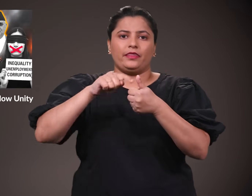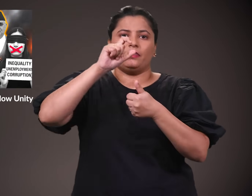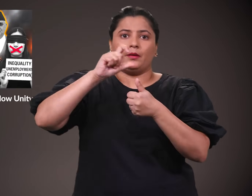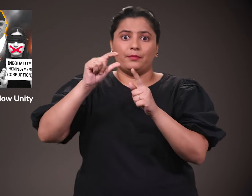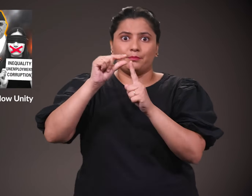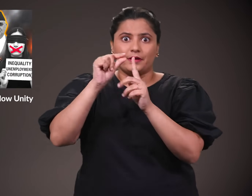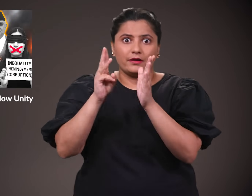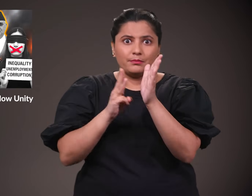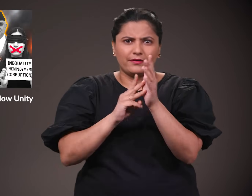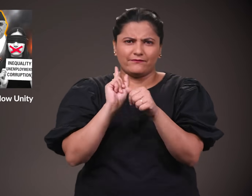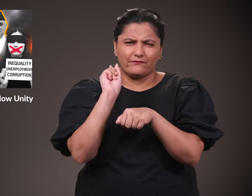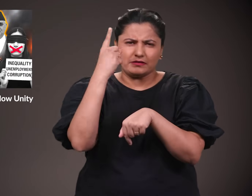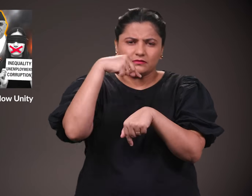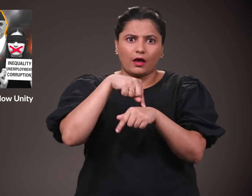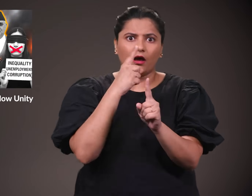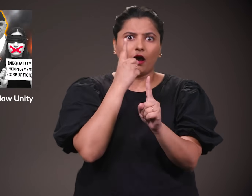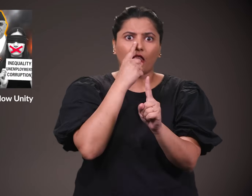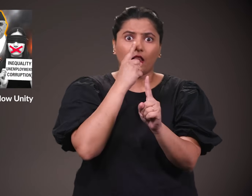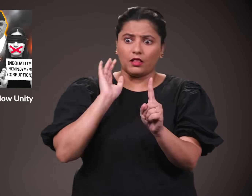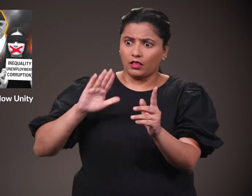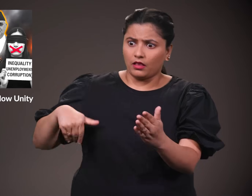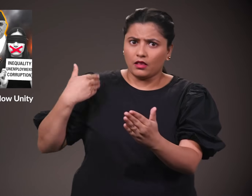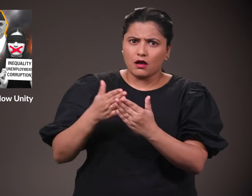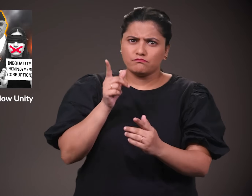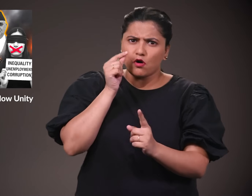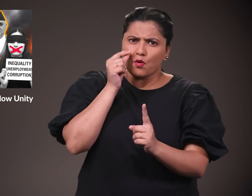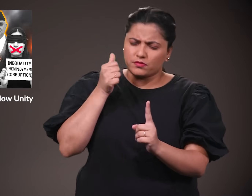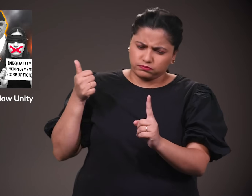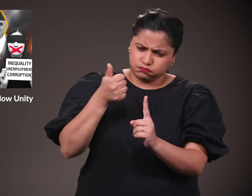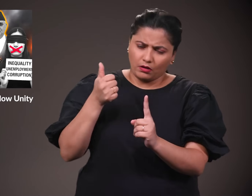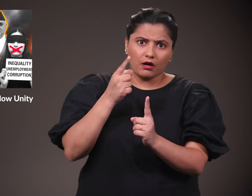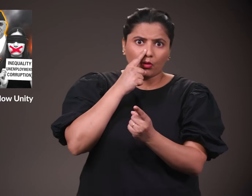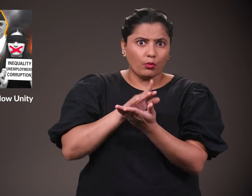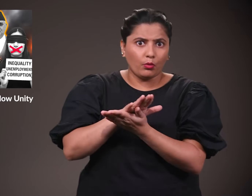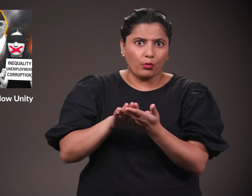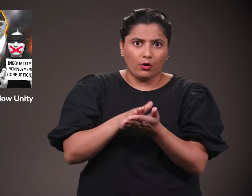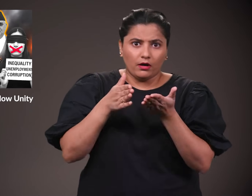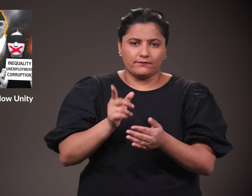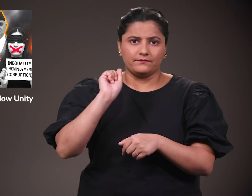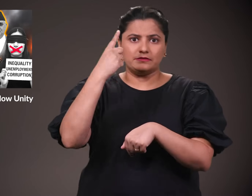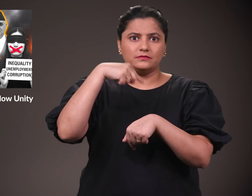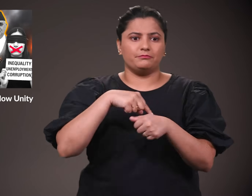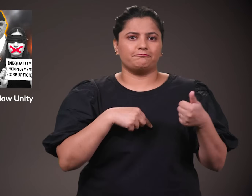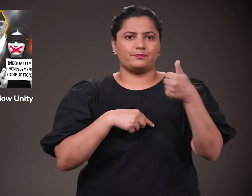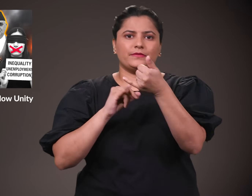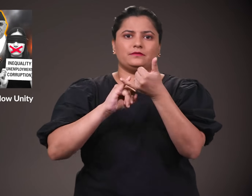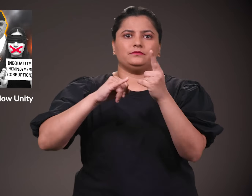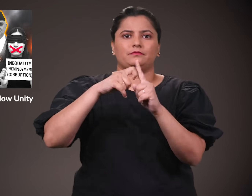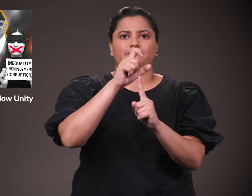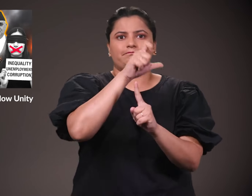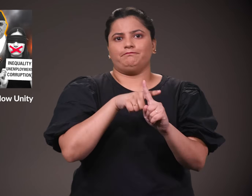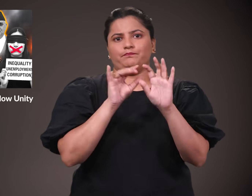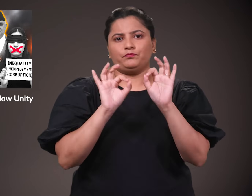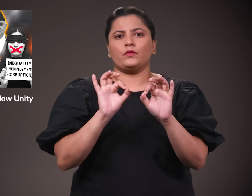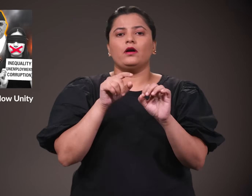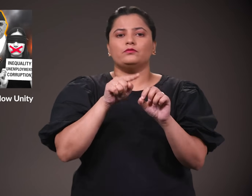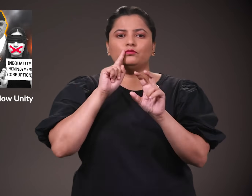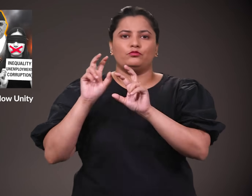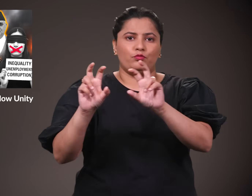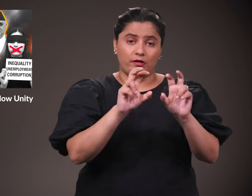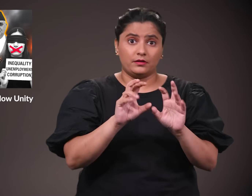Sushila Karki is the first female Prime Minister of Nepal.